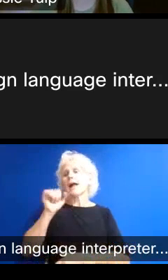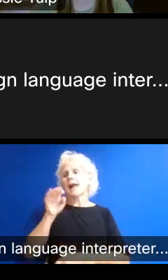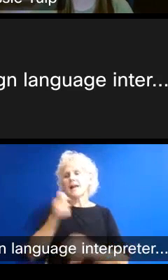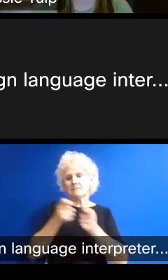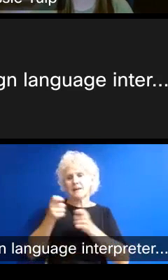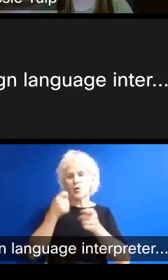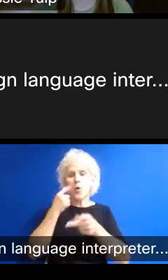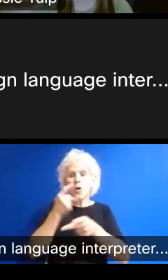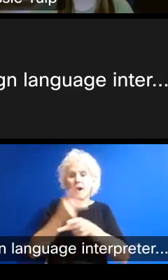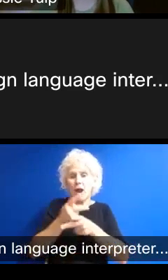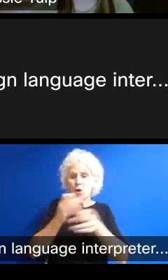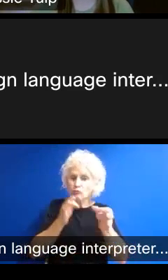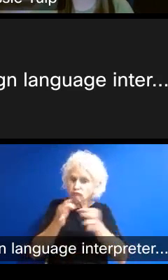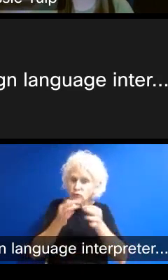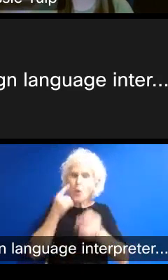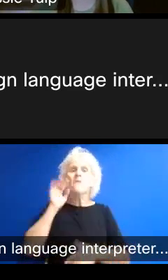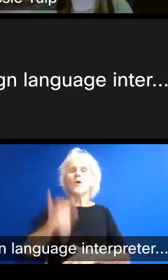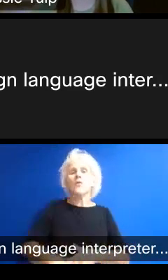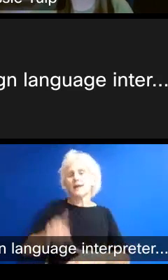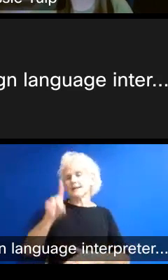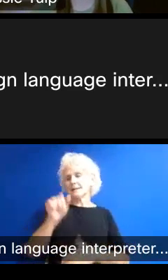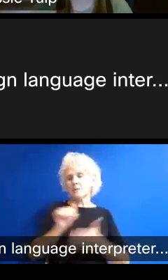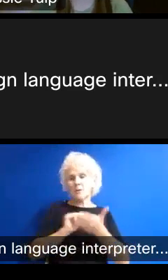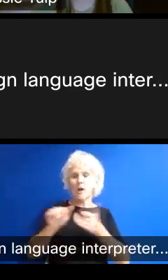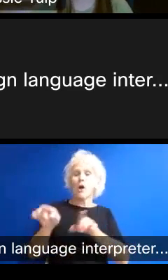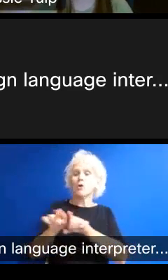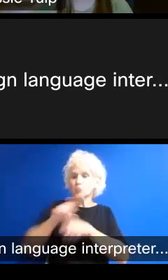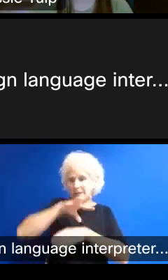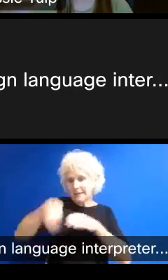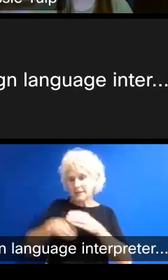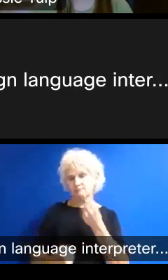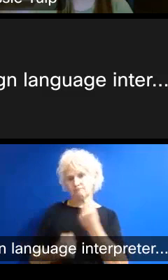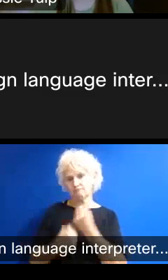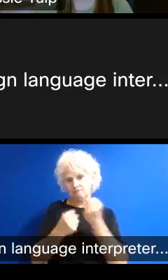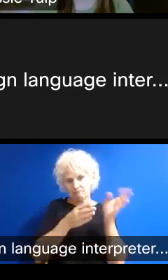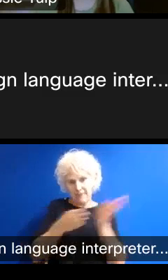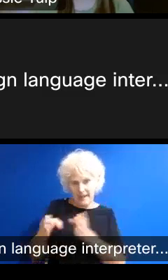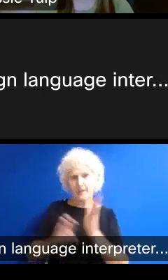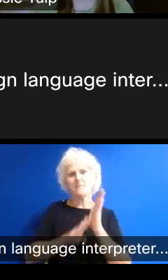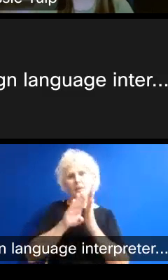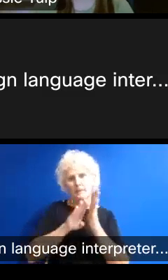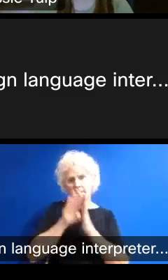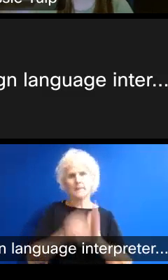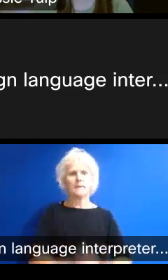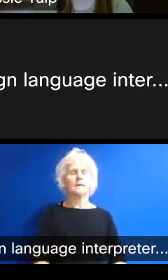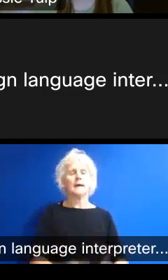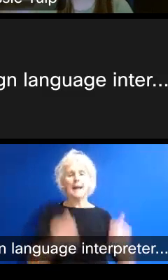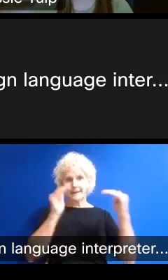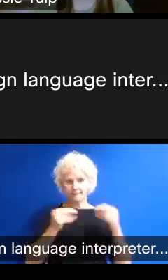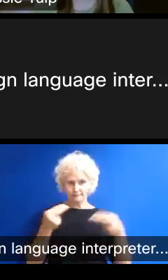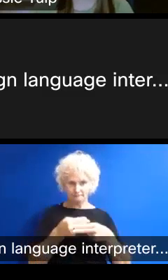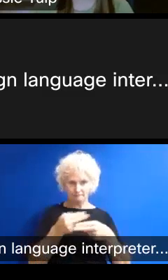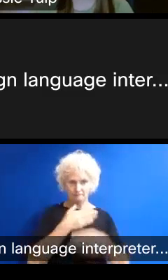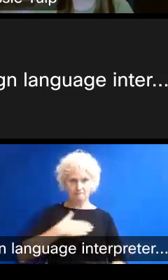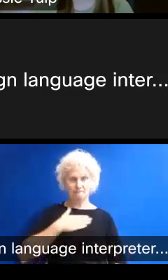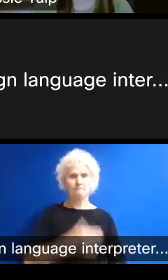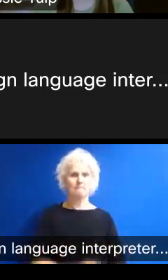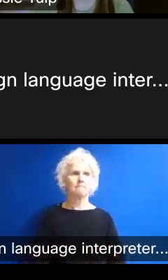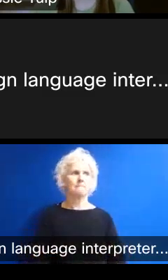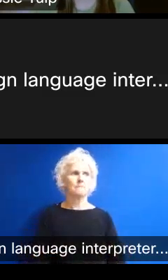disability waiver, including support plan development. Next slide please.